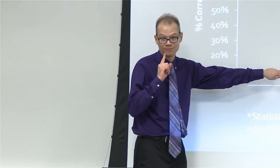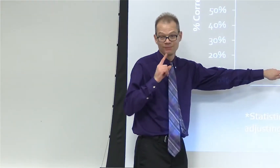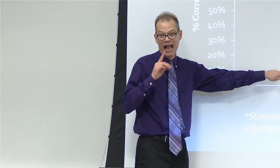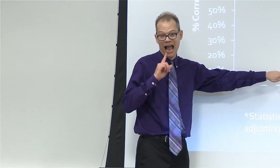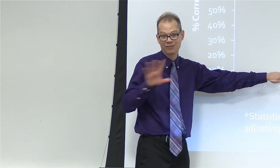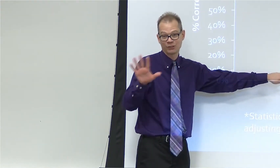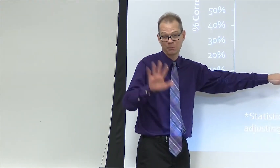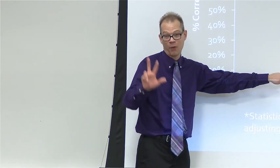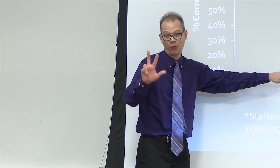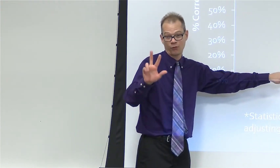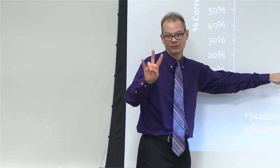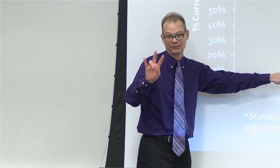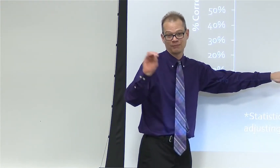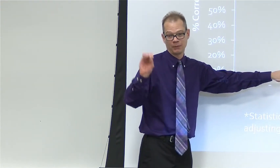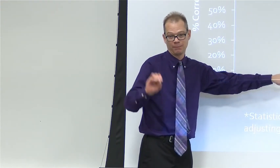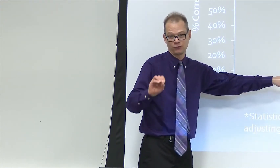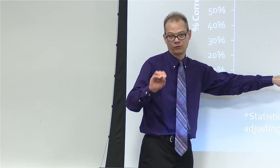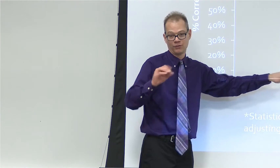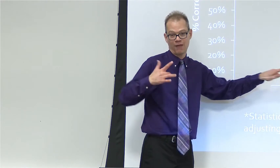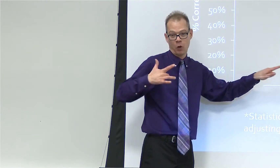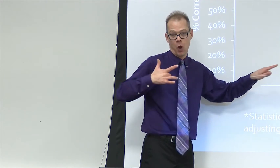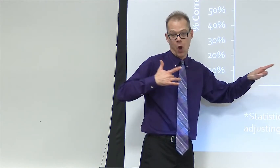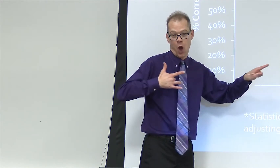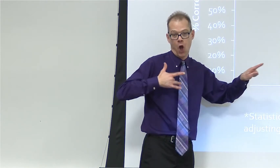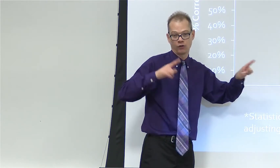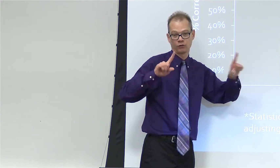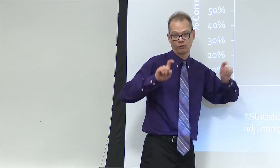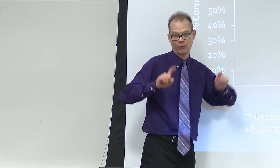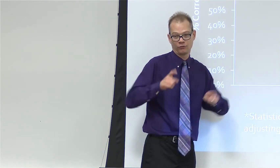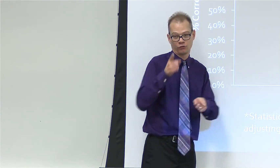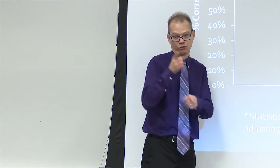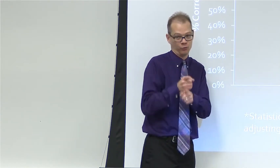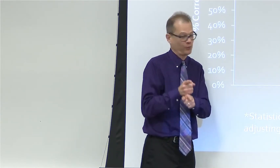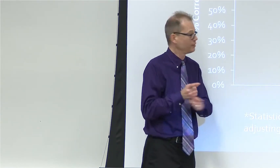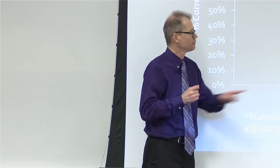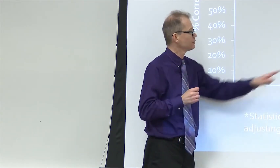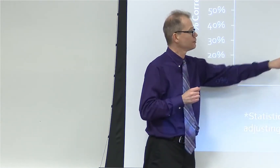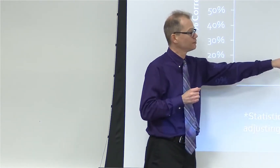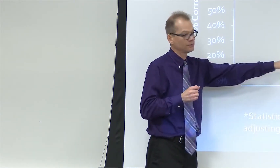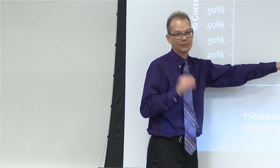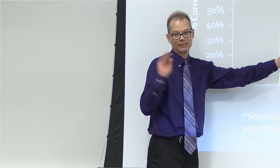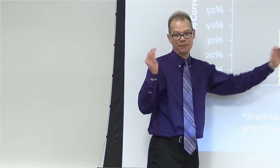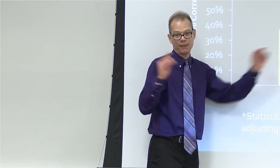The deaf group had about 37% of the cardiovascular questions correct,